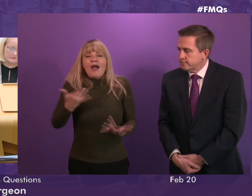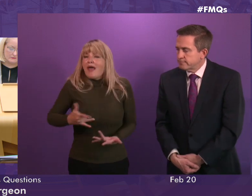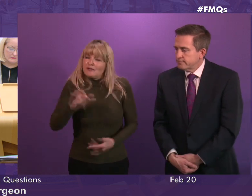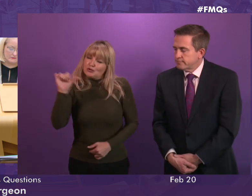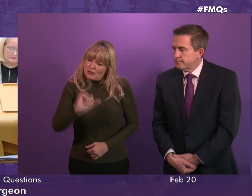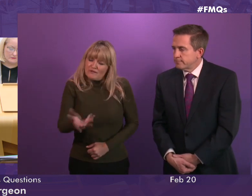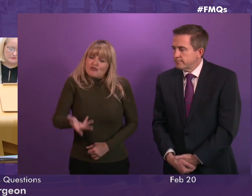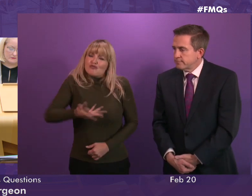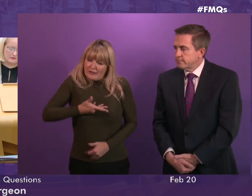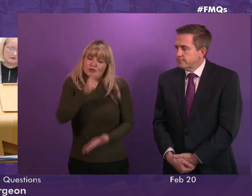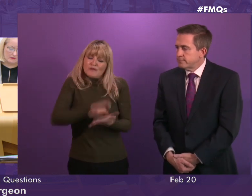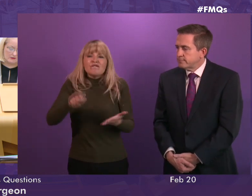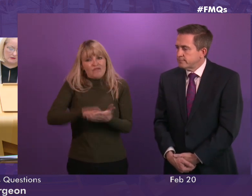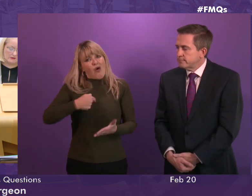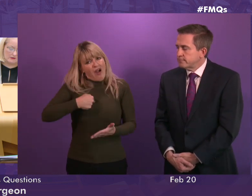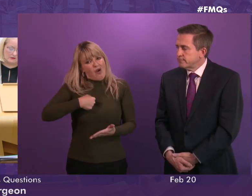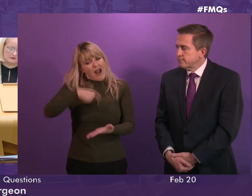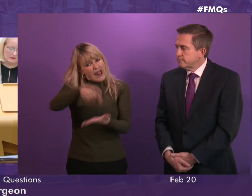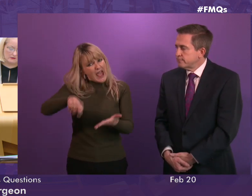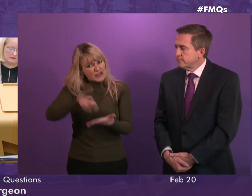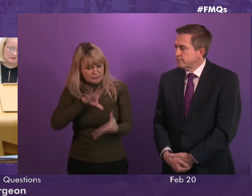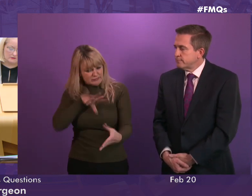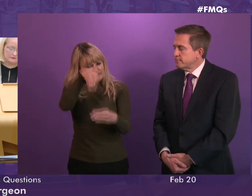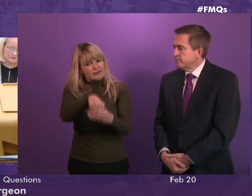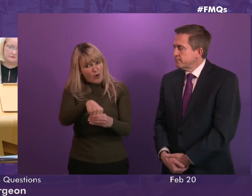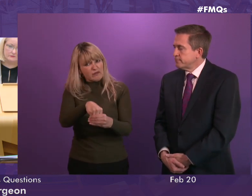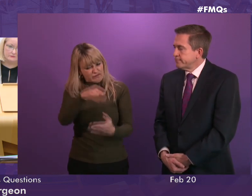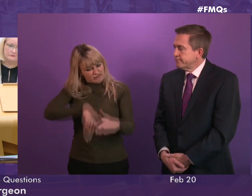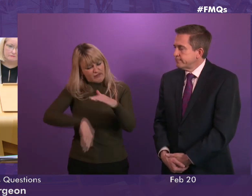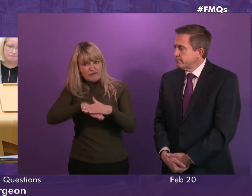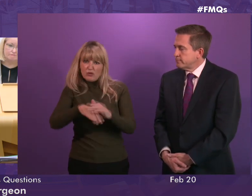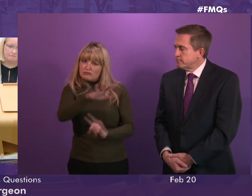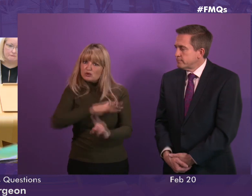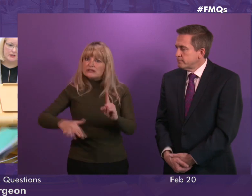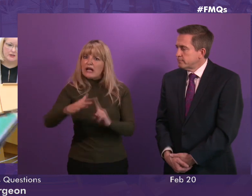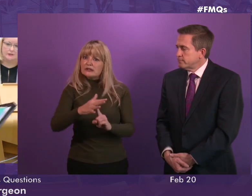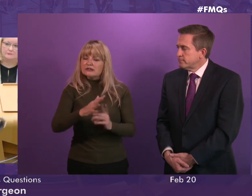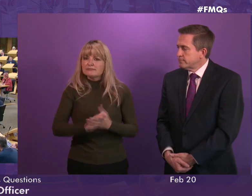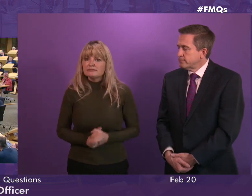to vote in our elections and to make a full contribution to the kind of country that we are and the one that we want to be.